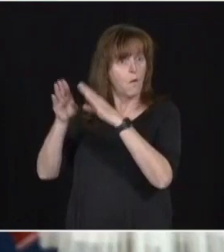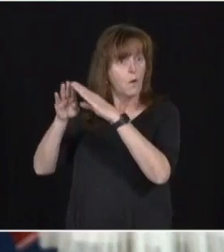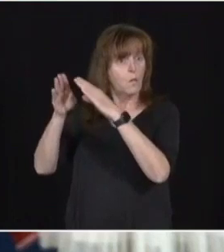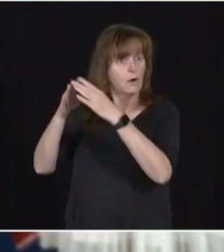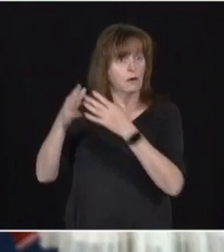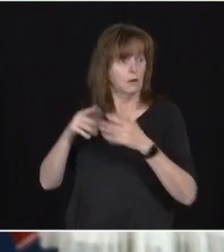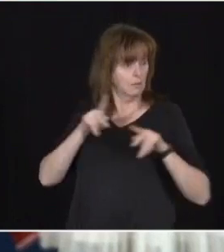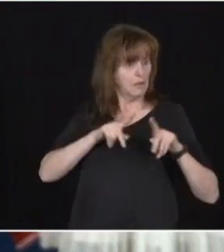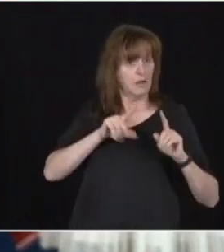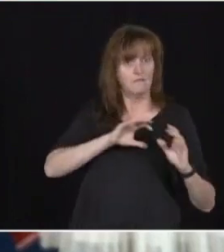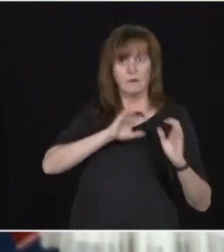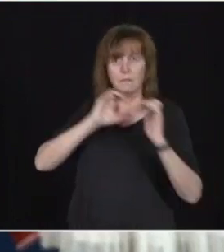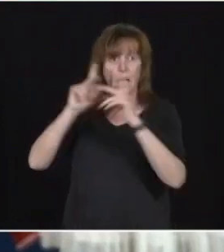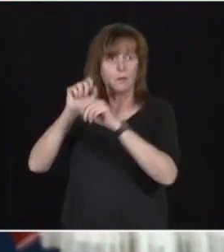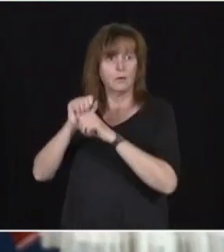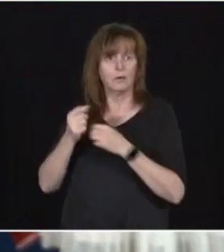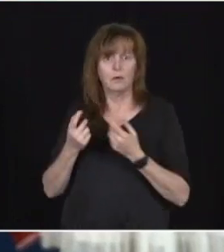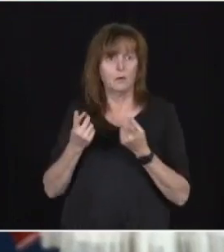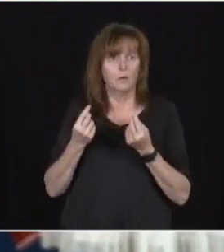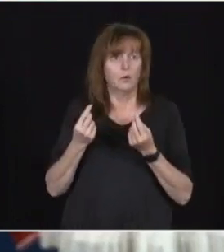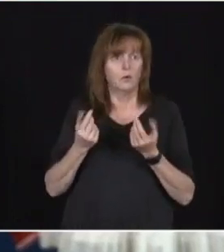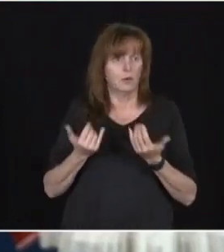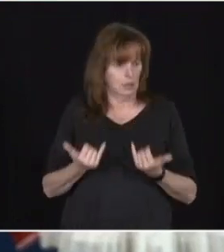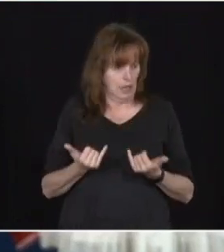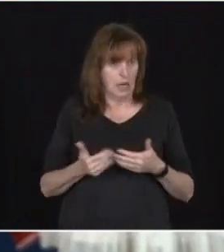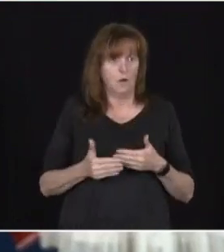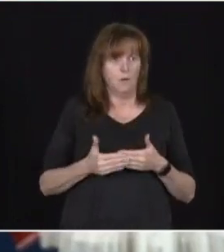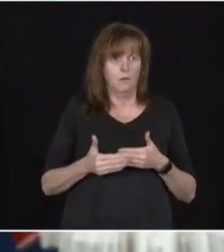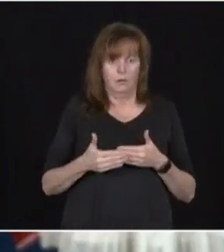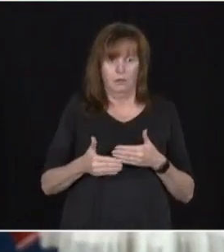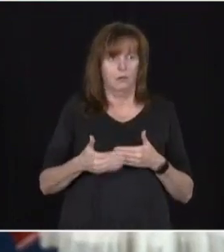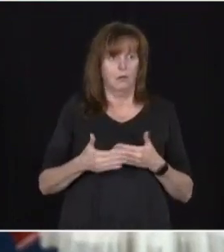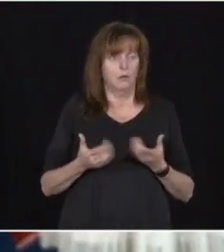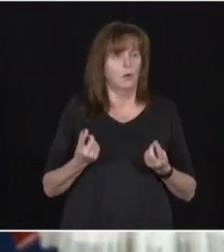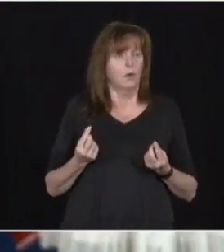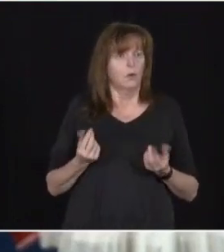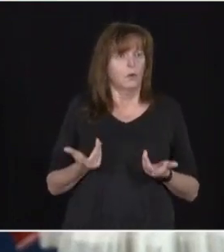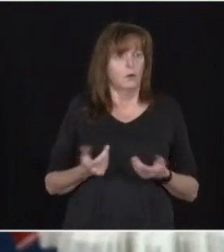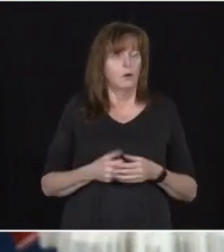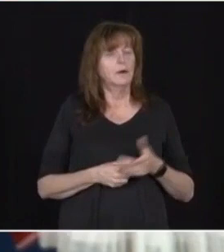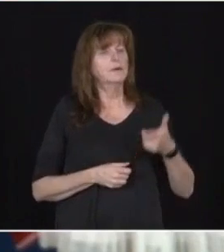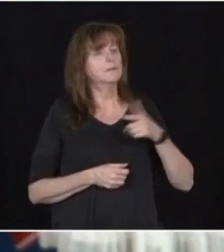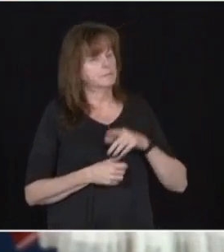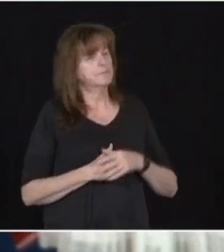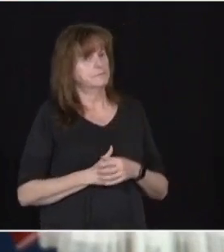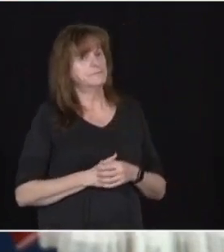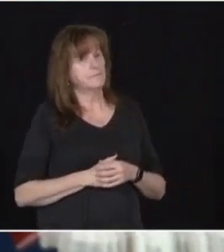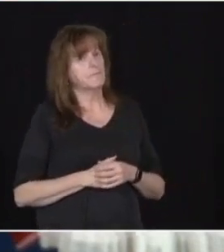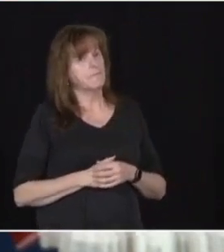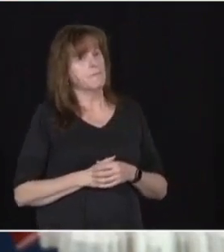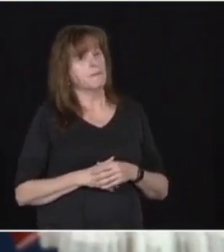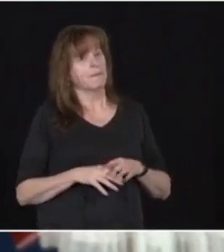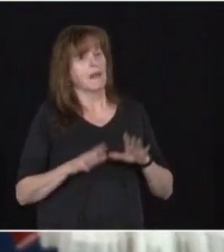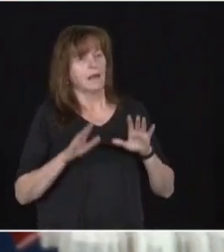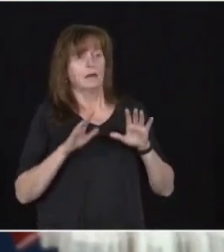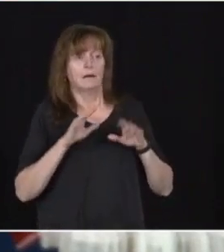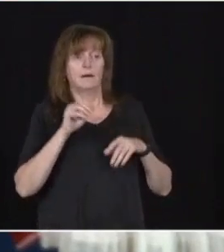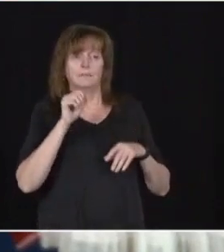things that are opening. What is the daycare situation for parents in the meantime? I appreciate that question.